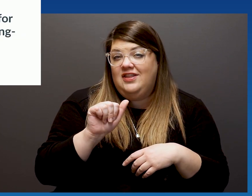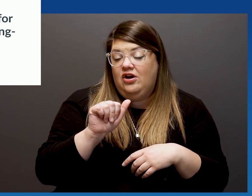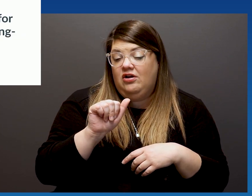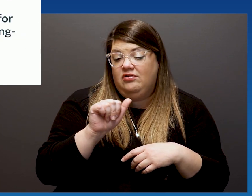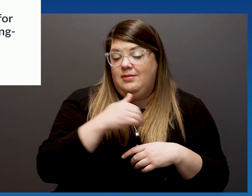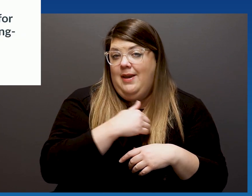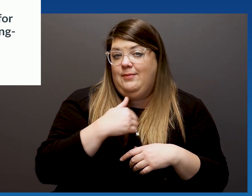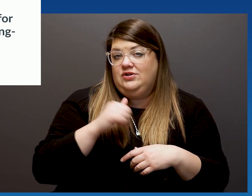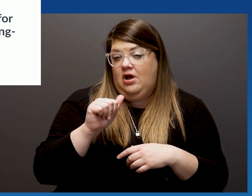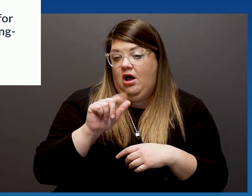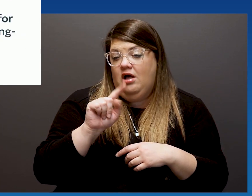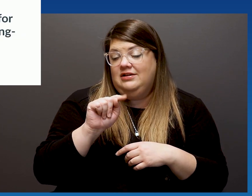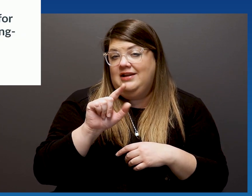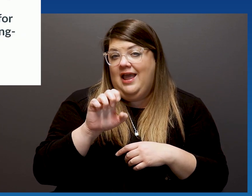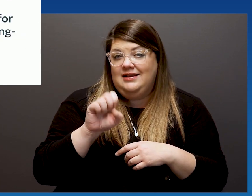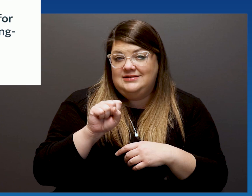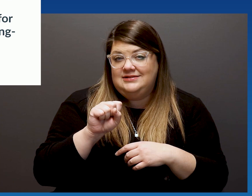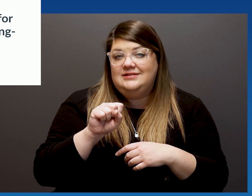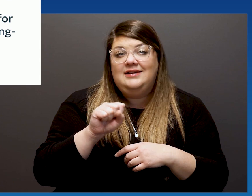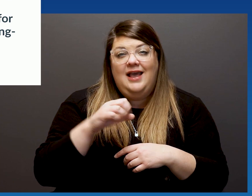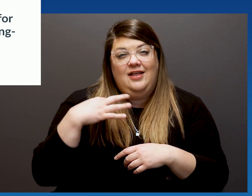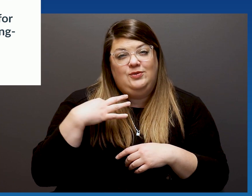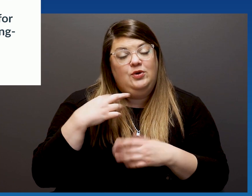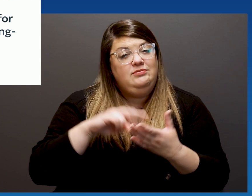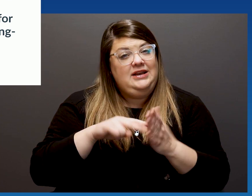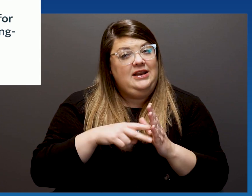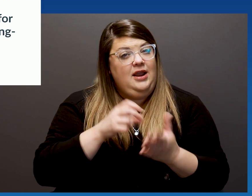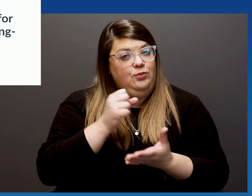meaning approved for Arizona long-term care services.